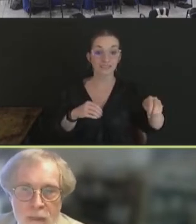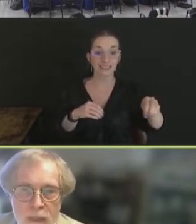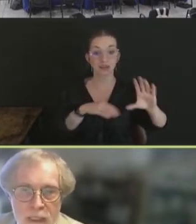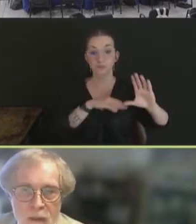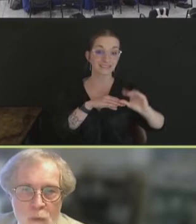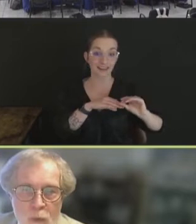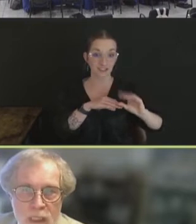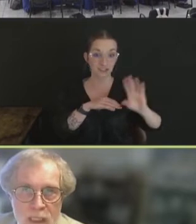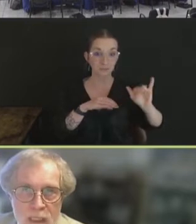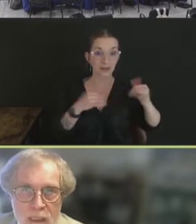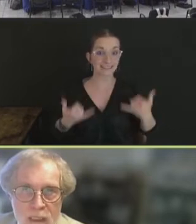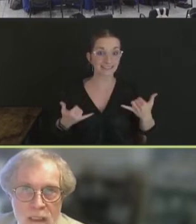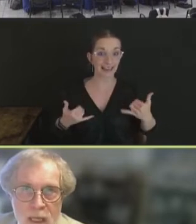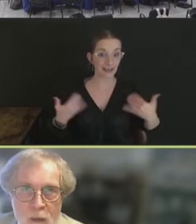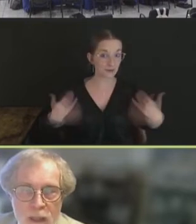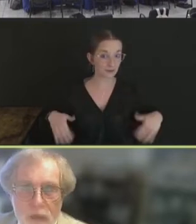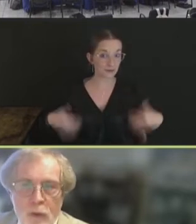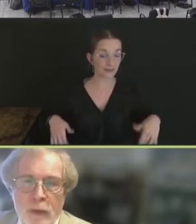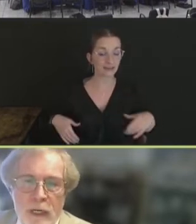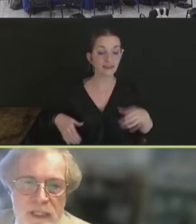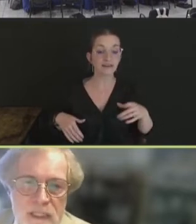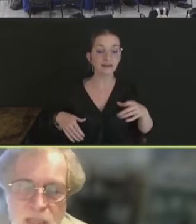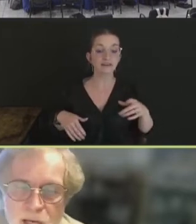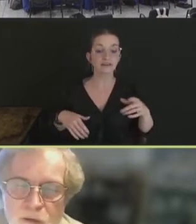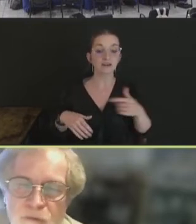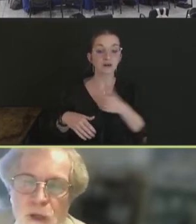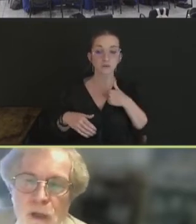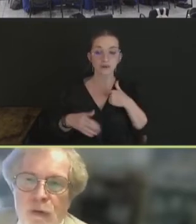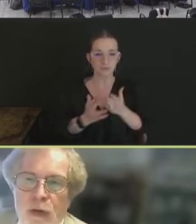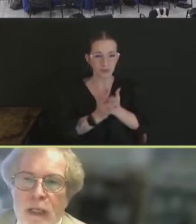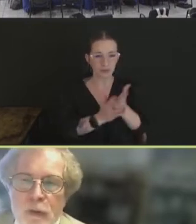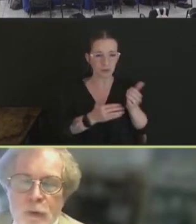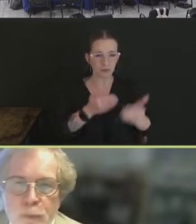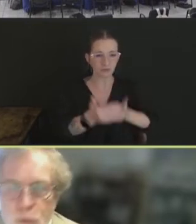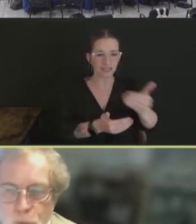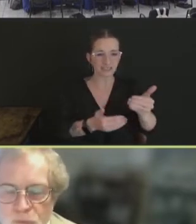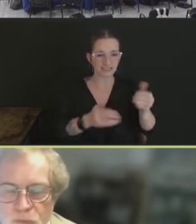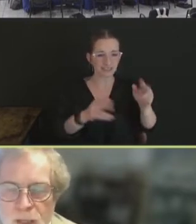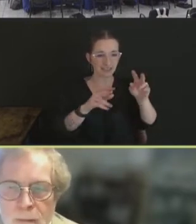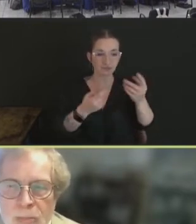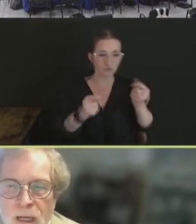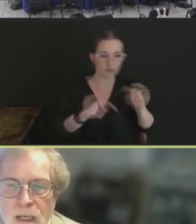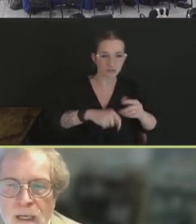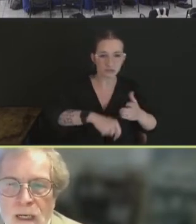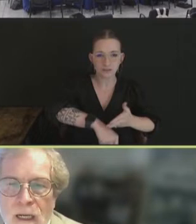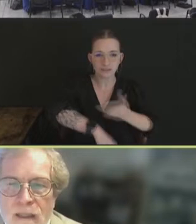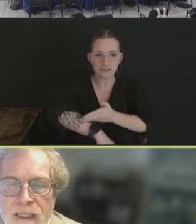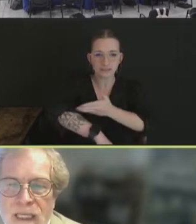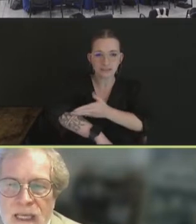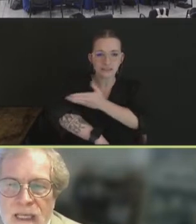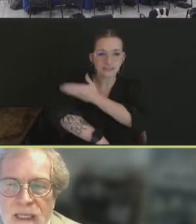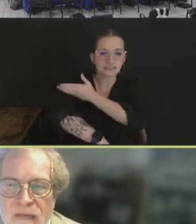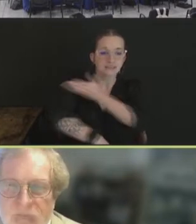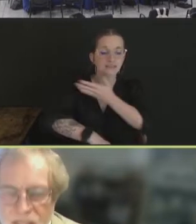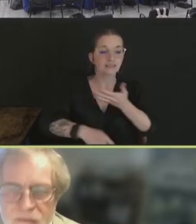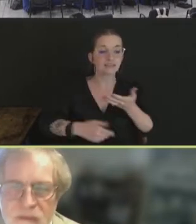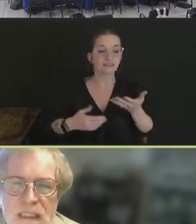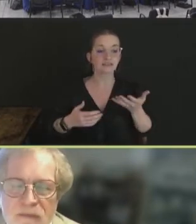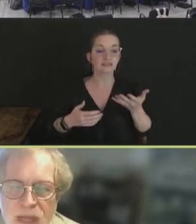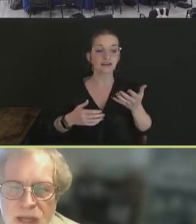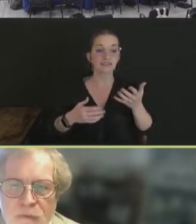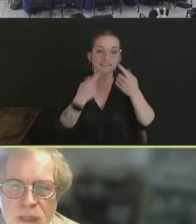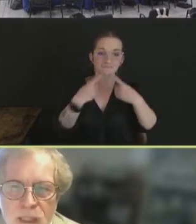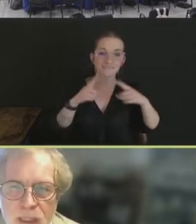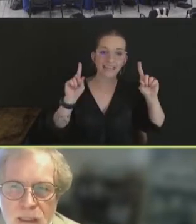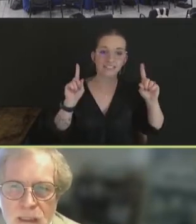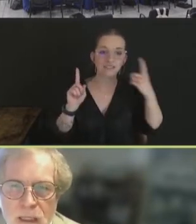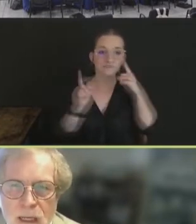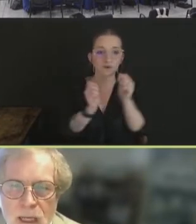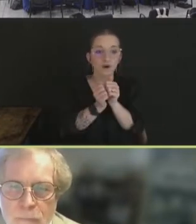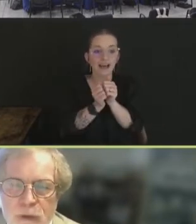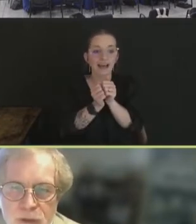But we went through a process of trying to improve the effectiveness of every opportunity